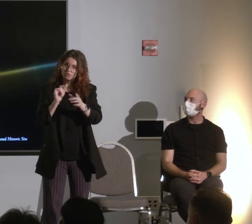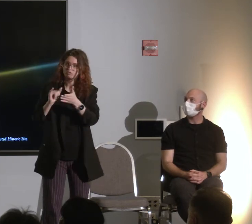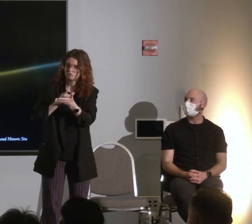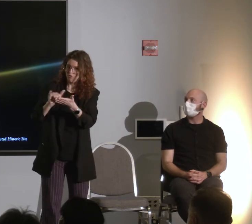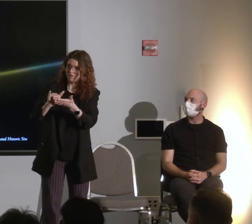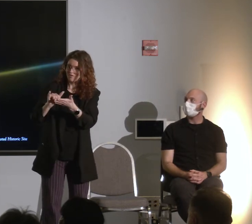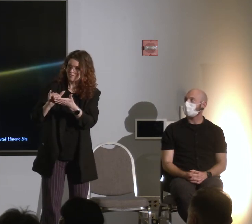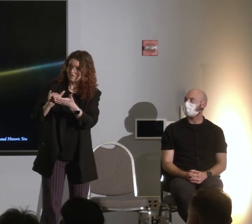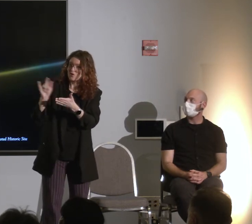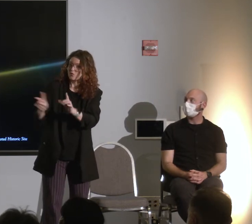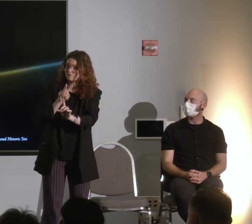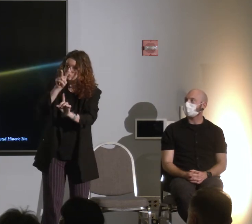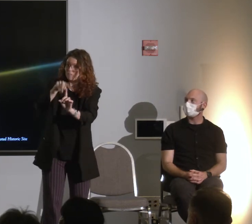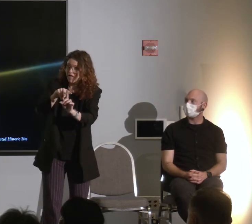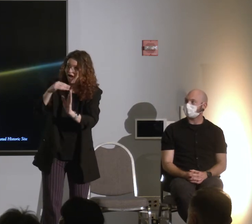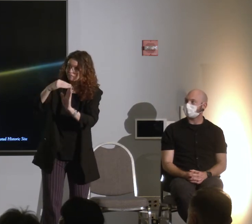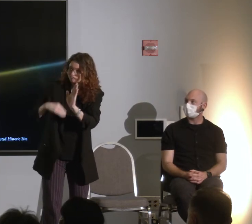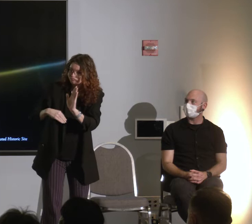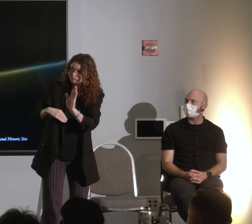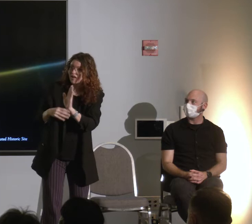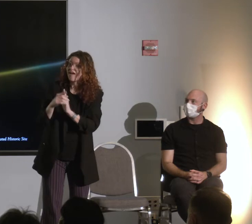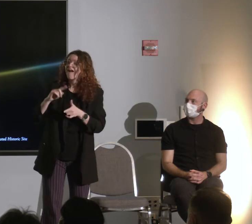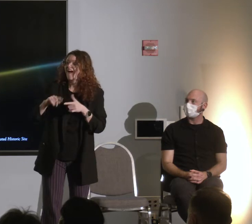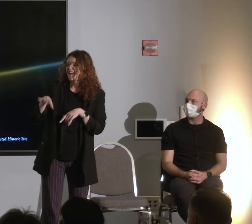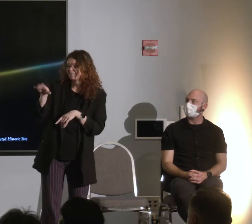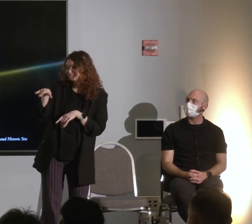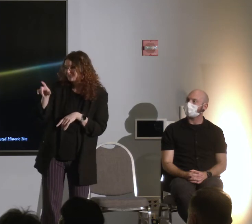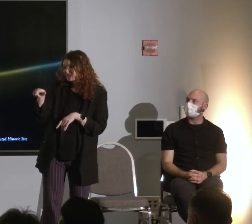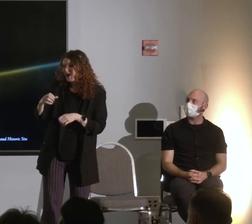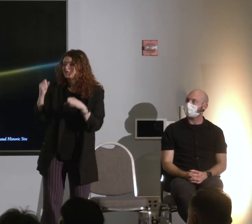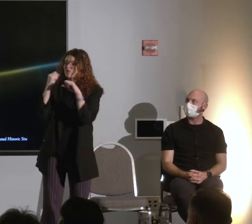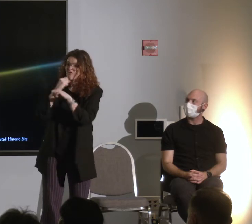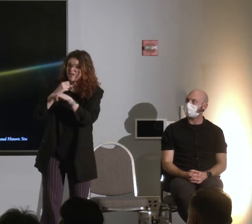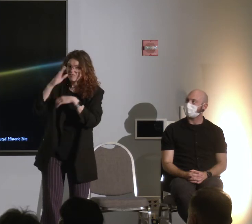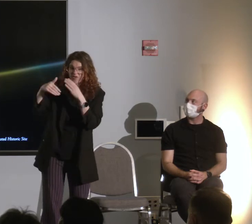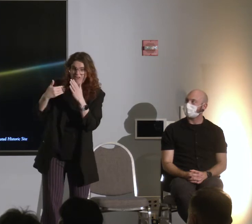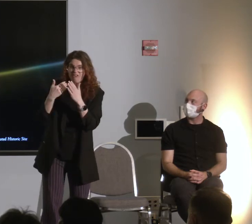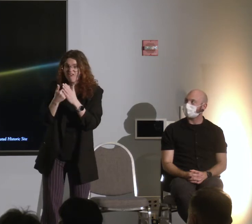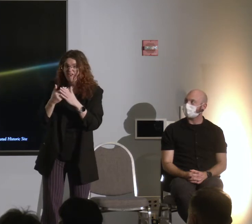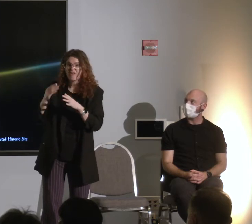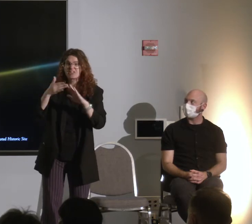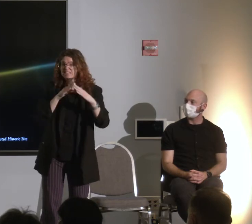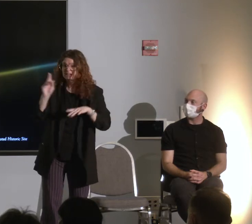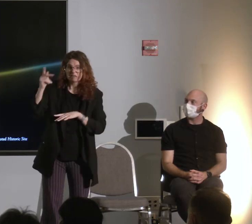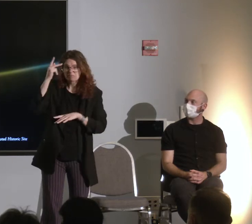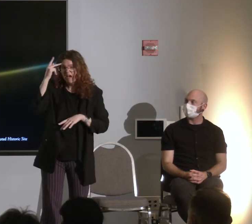He would have to file an application, and, Elliot warned him, he would have to fight through the hurley burley of city politics and bureaucracy.